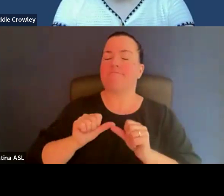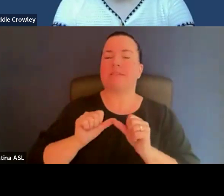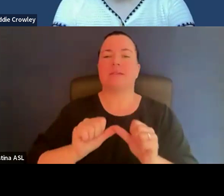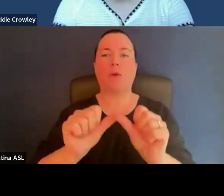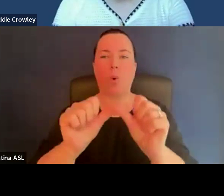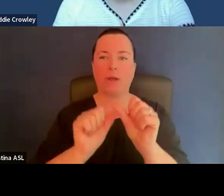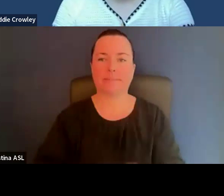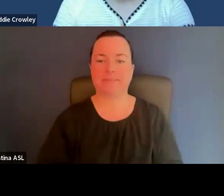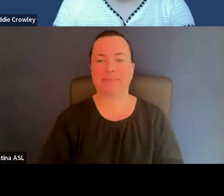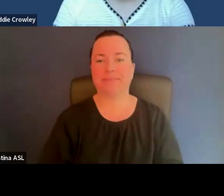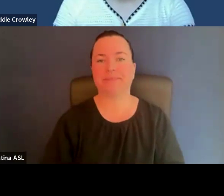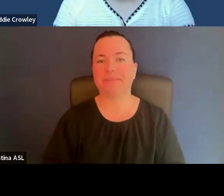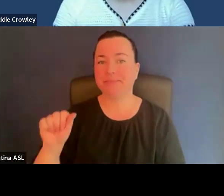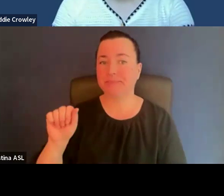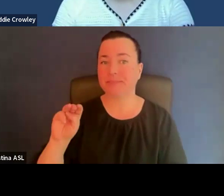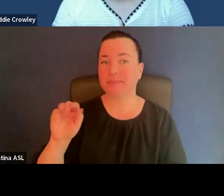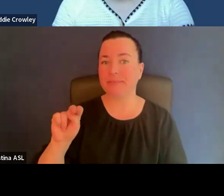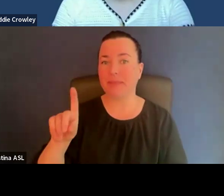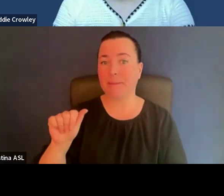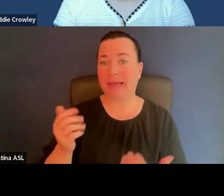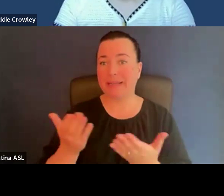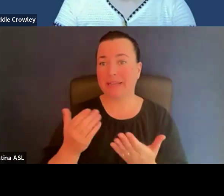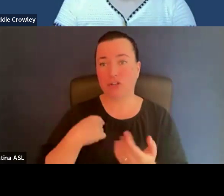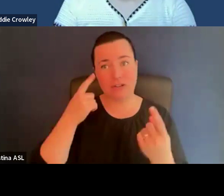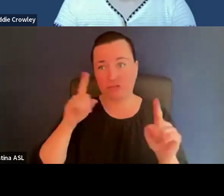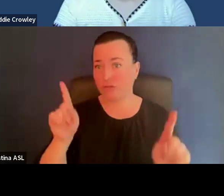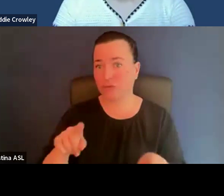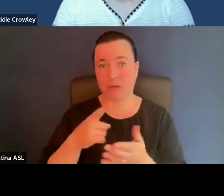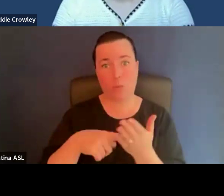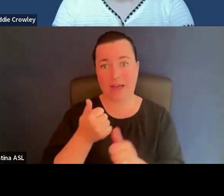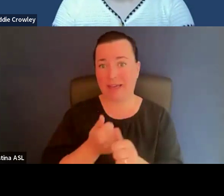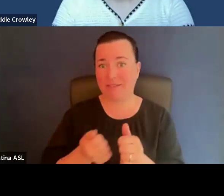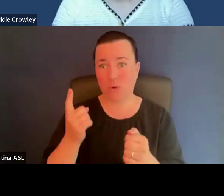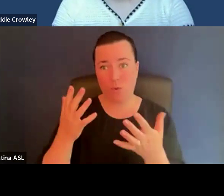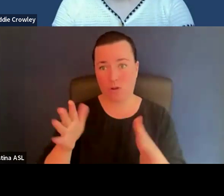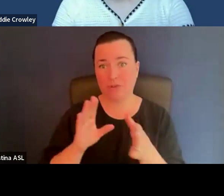This is Amanda. I agree with everything that everybody has said, but I just wanted to say,